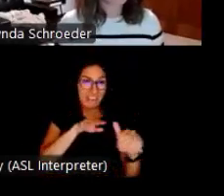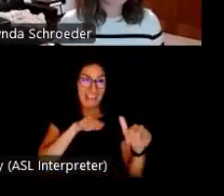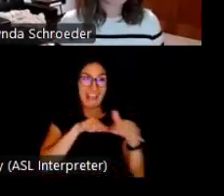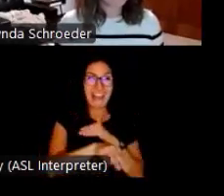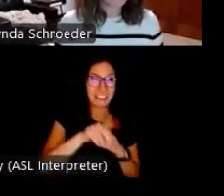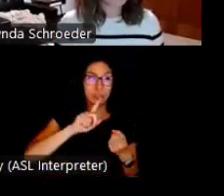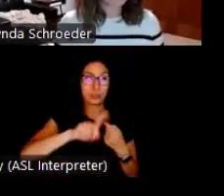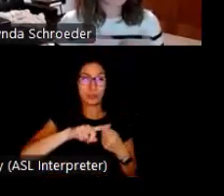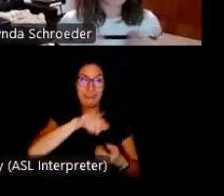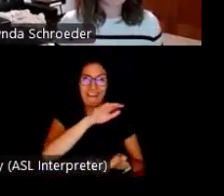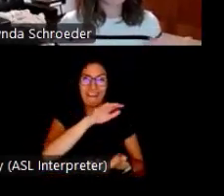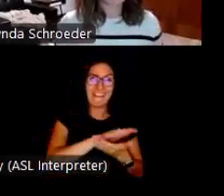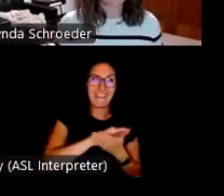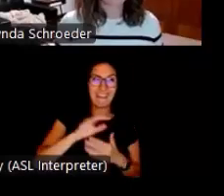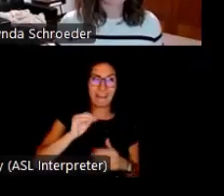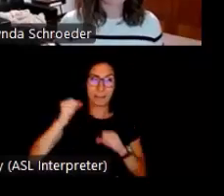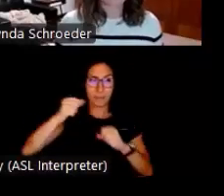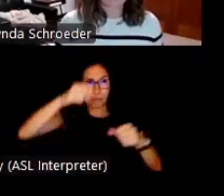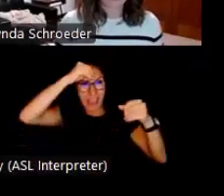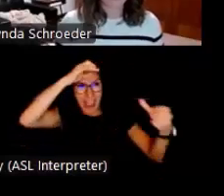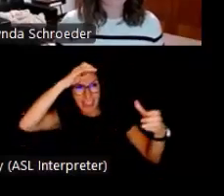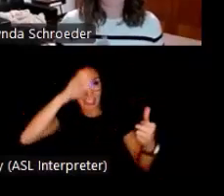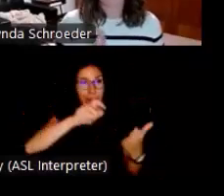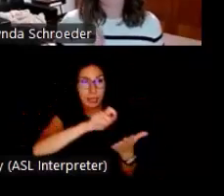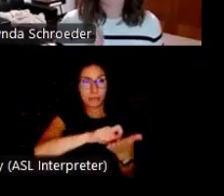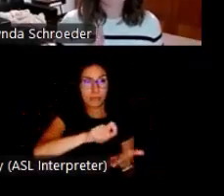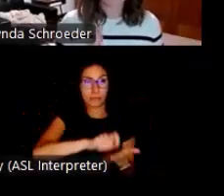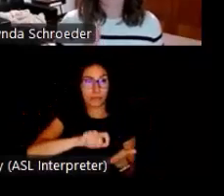if I am trying to reach rural providers or individuals who